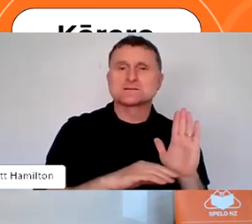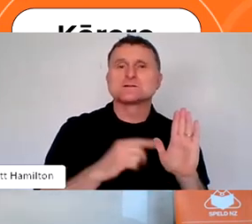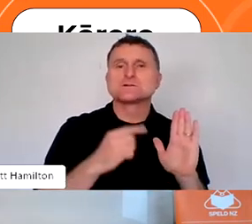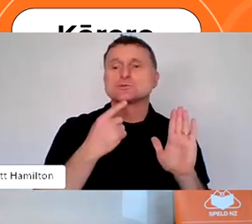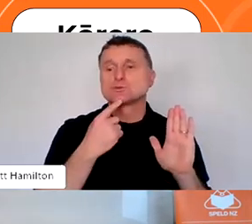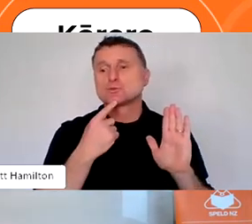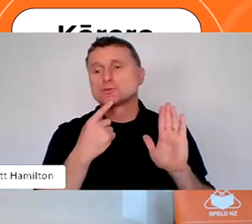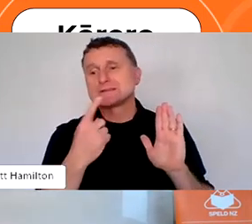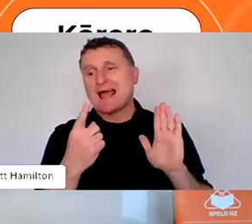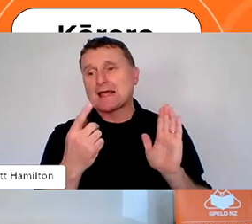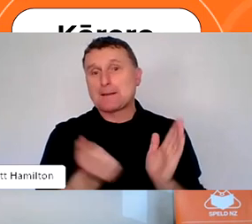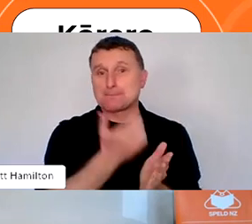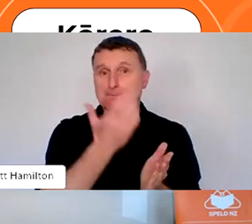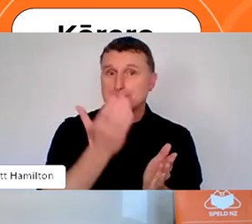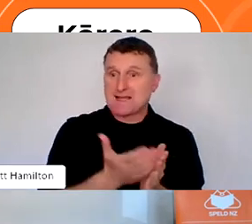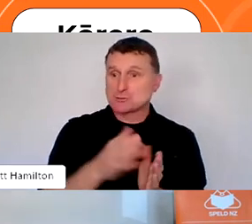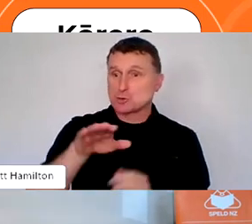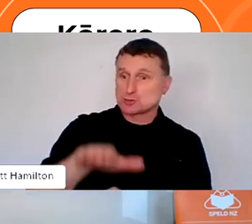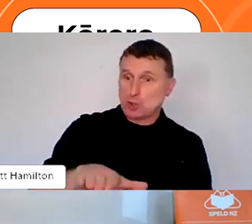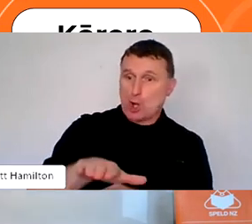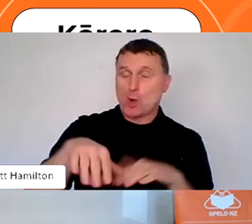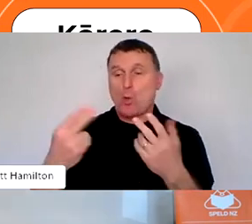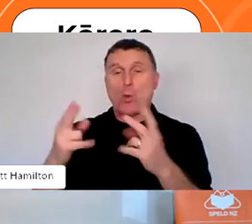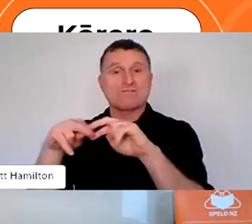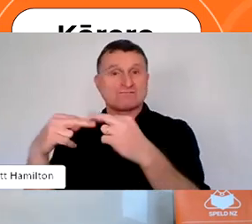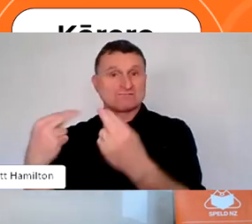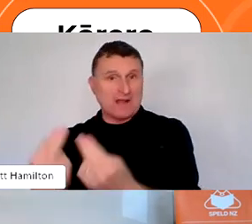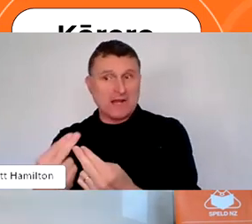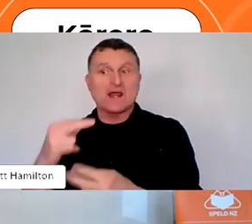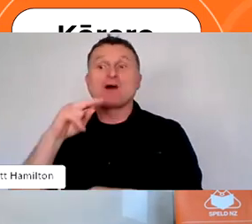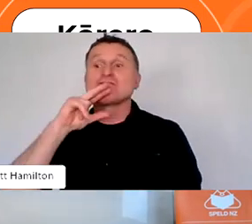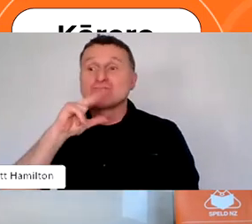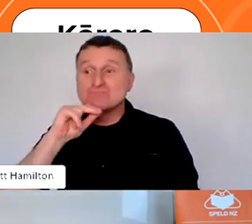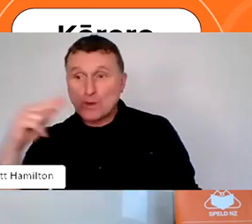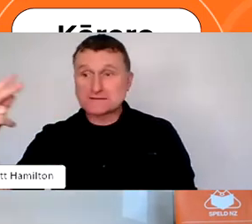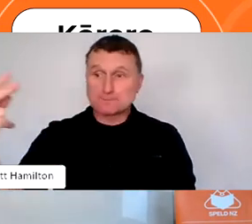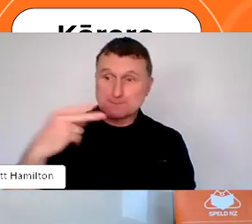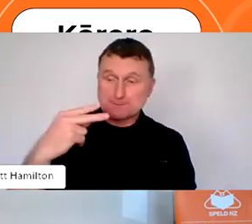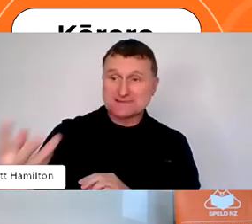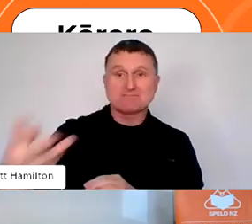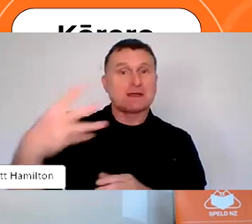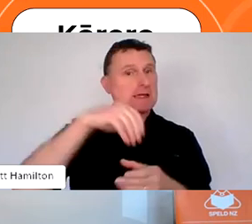going to be heard. And I think that is something that needs to be considered. People who are in positions to make that happen need